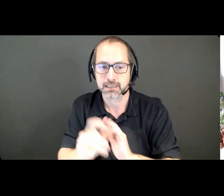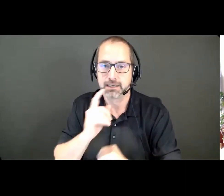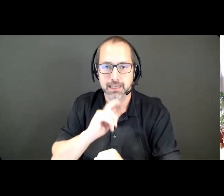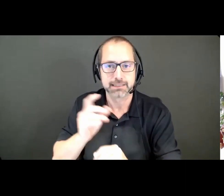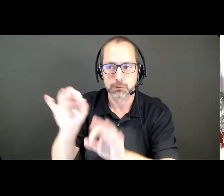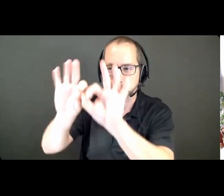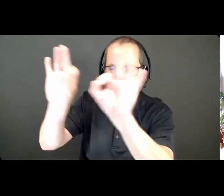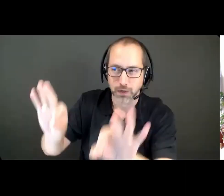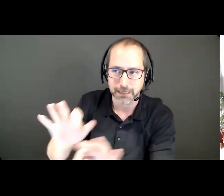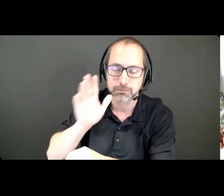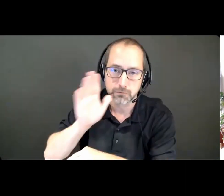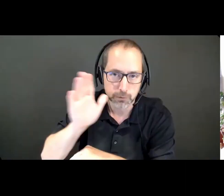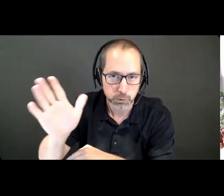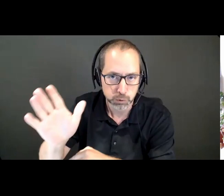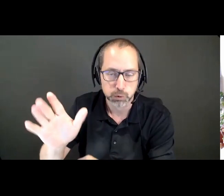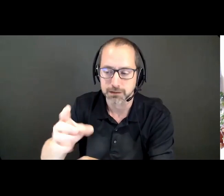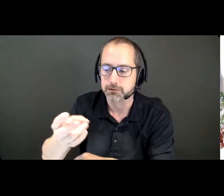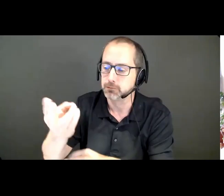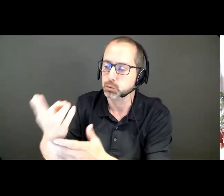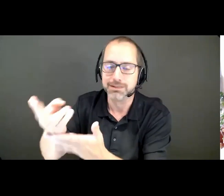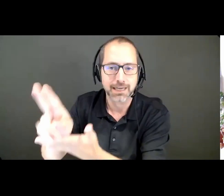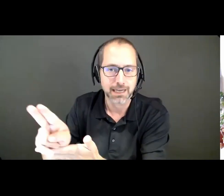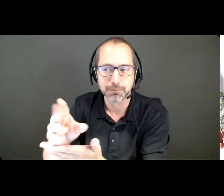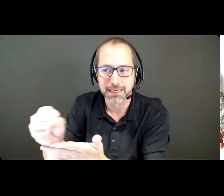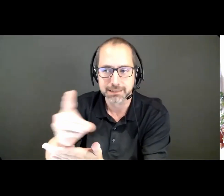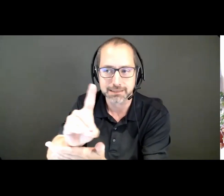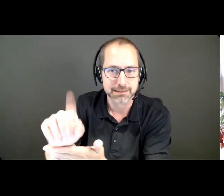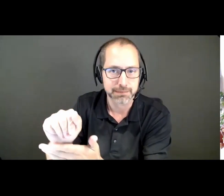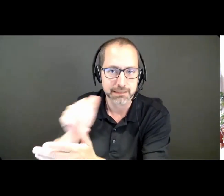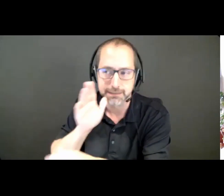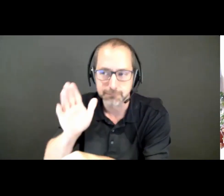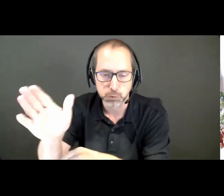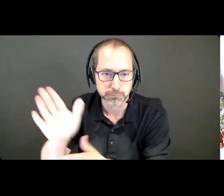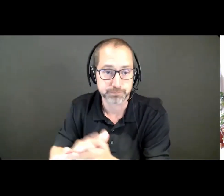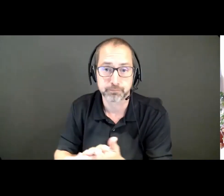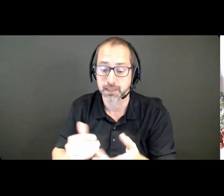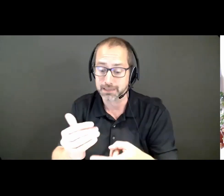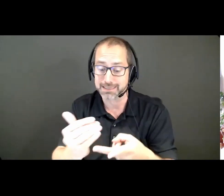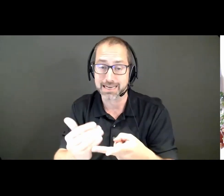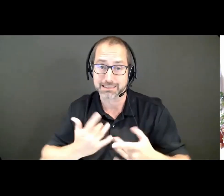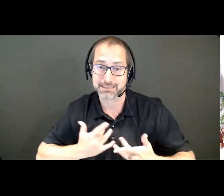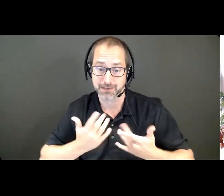rehabilitation research. I’ll just note that our next event, “Imagining Accessible Worlds”,